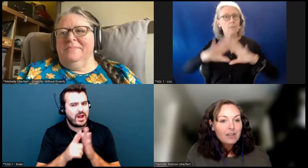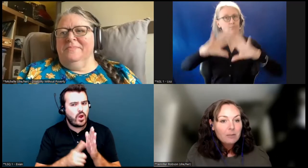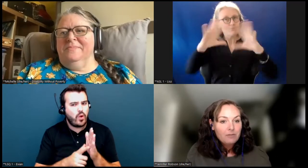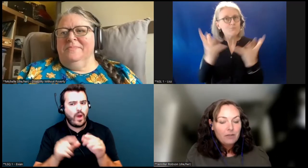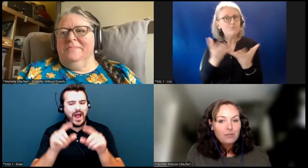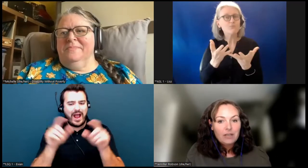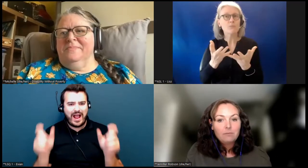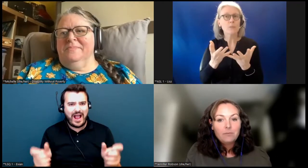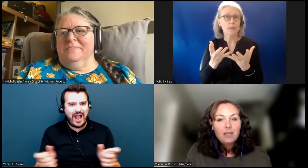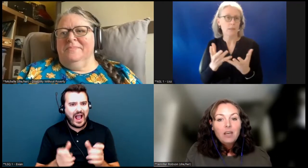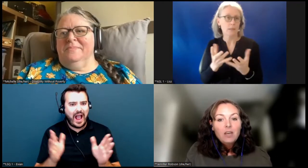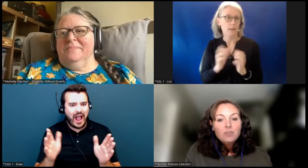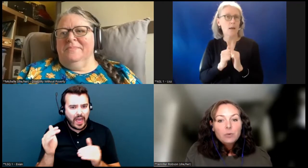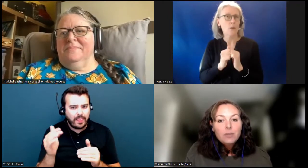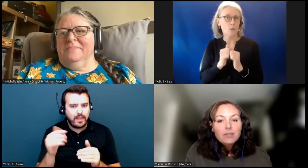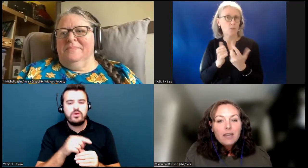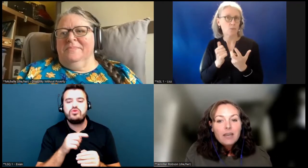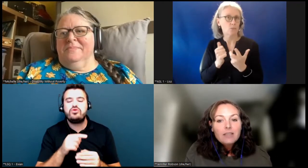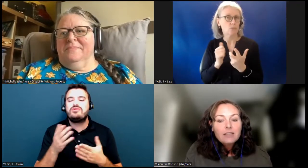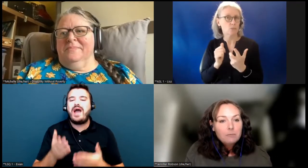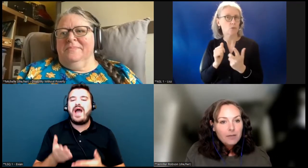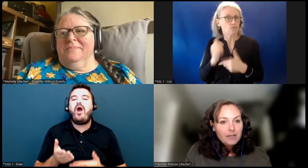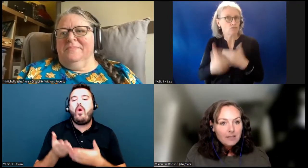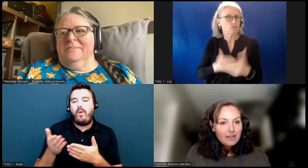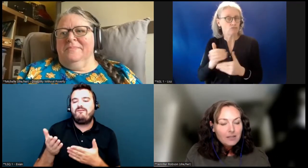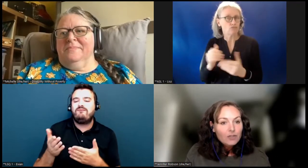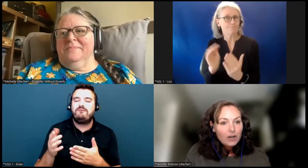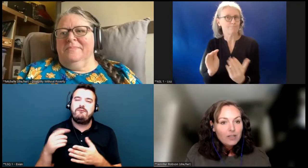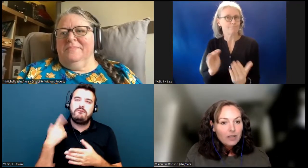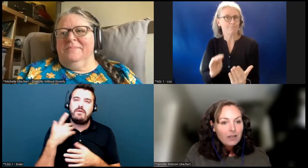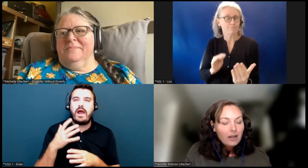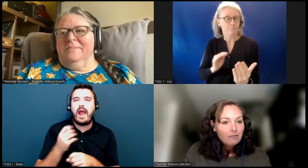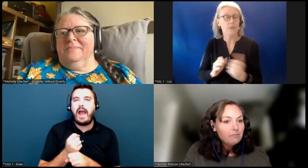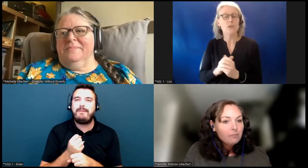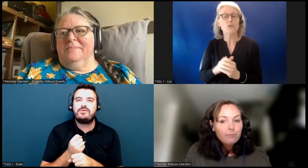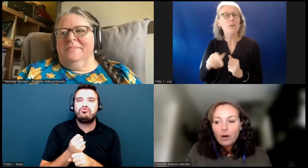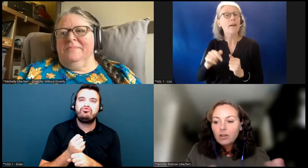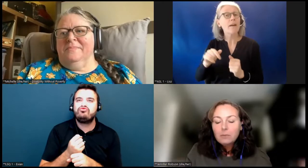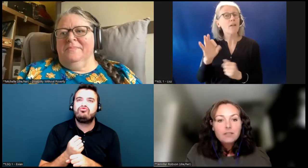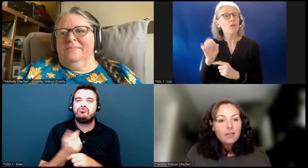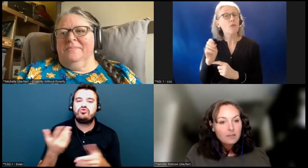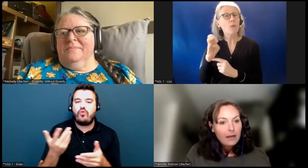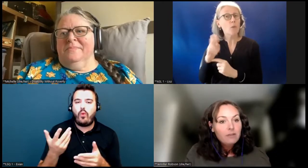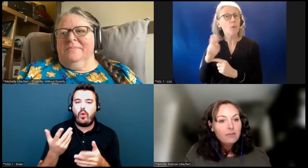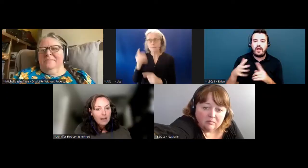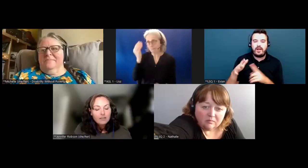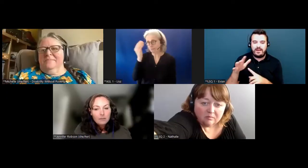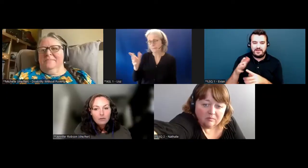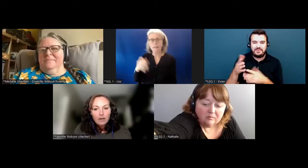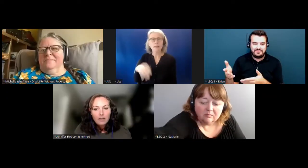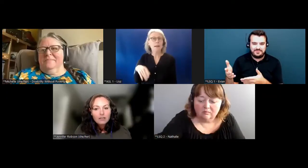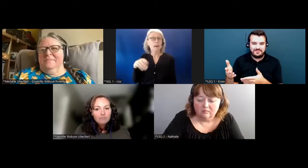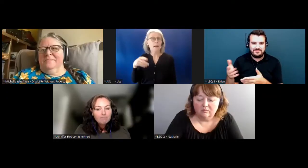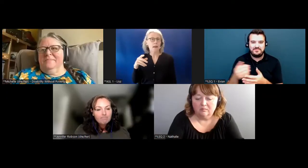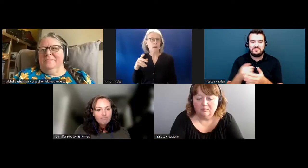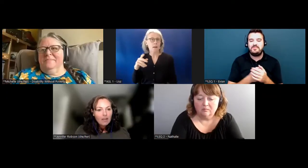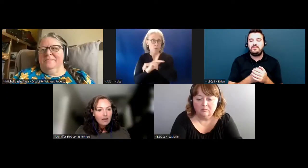TO BE FILLED IN. IN THIS CASE, IT IS INSTRUCTING THAT PARLIAMENT SAYS A BENEFIT HAS TO BE CREATED.